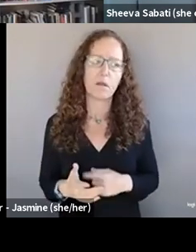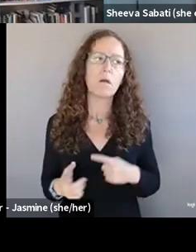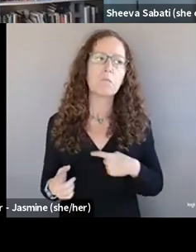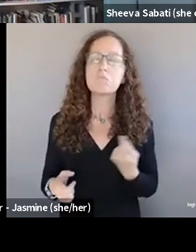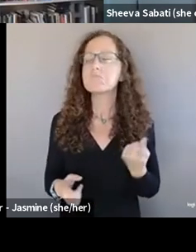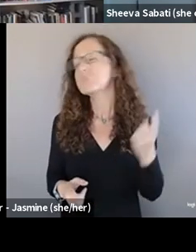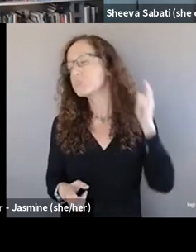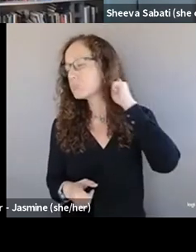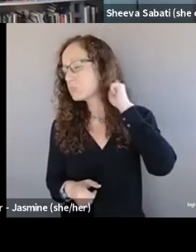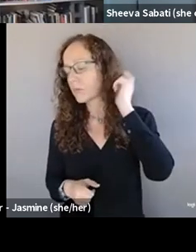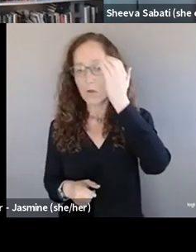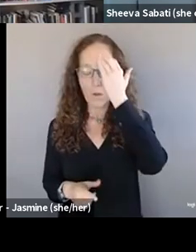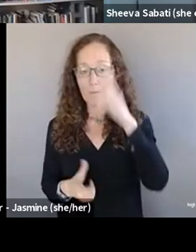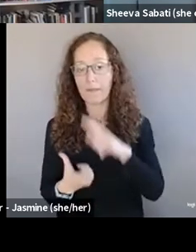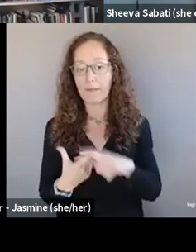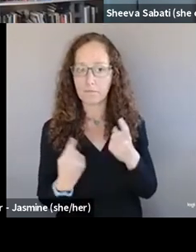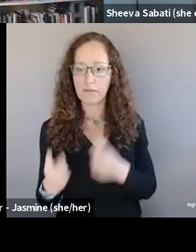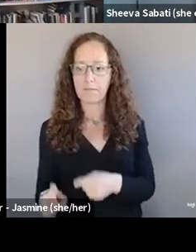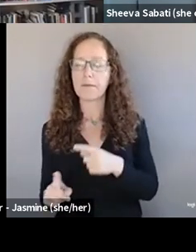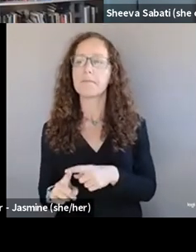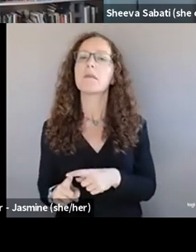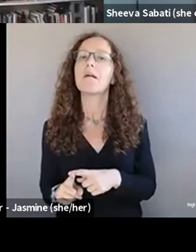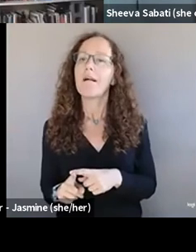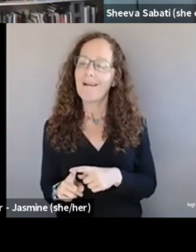entered for me, like, why am I even here, like, I'm not here to